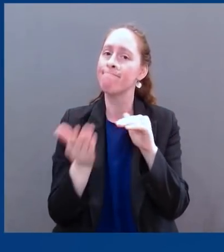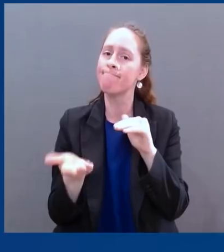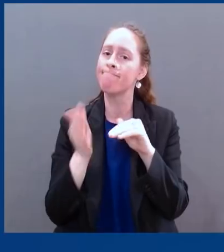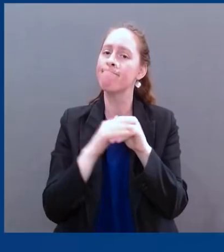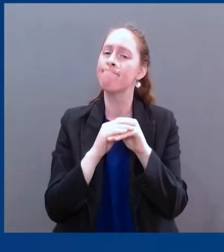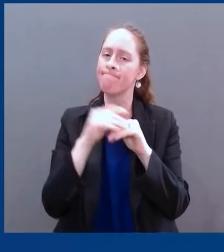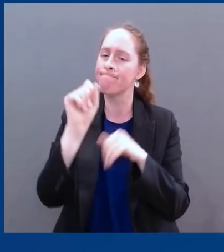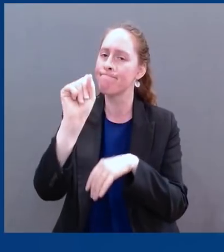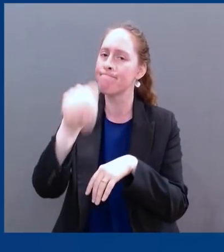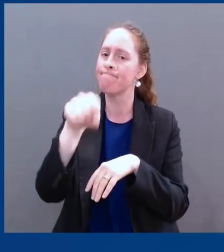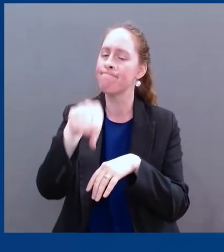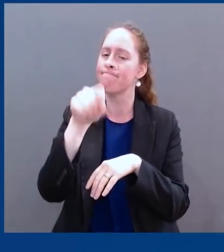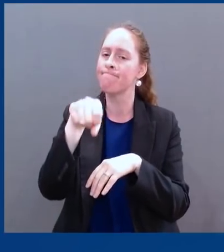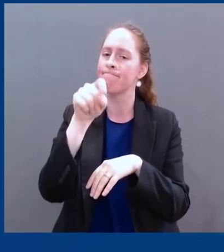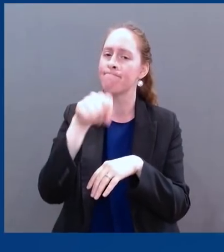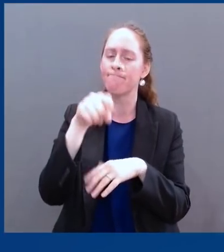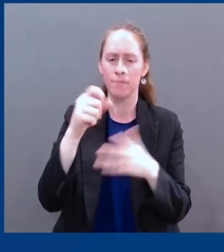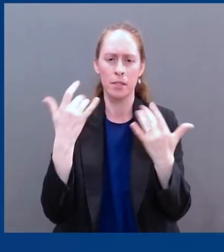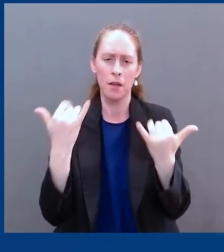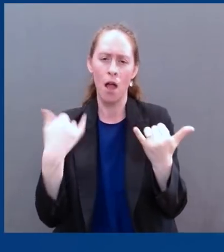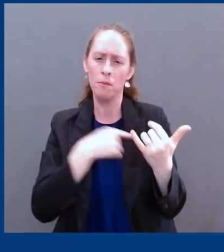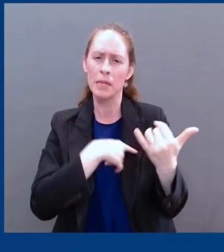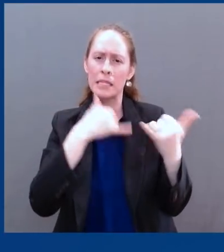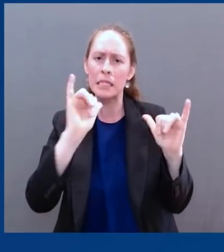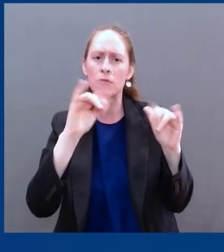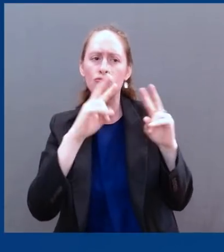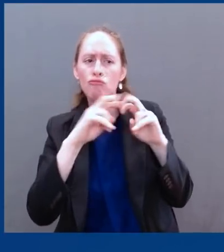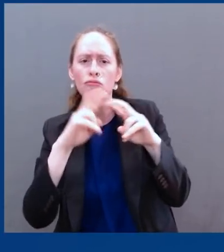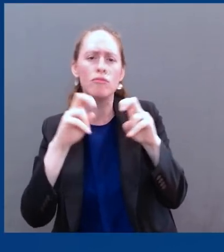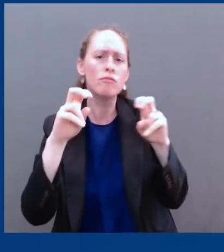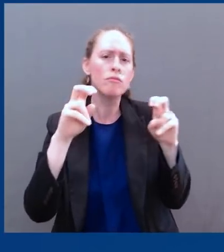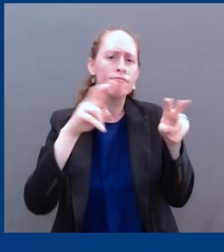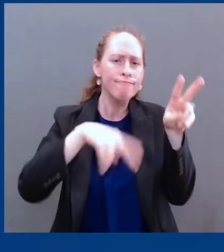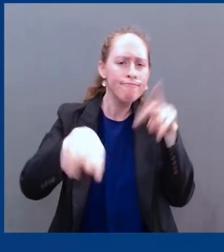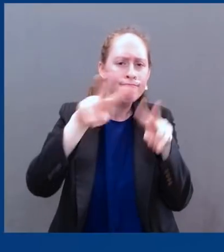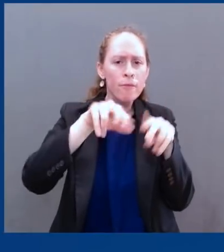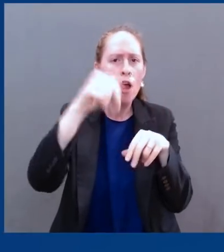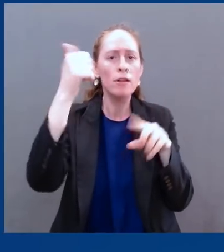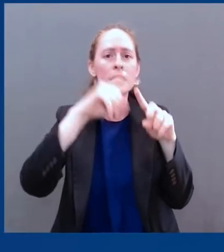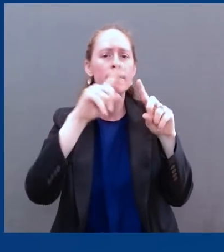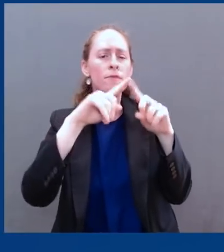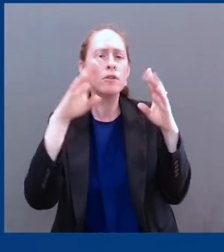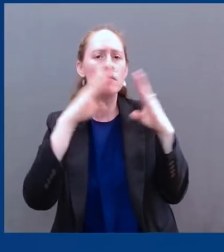So these are the areas that we are watching carefully, and an example of the interplay of our data systems